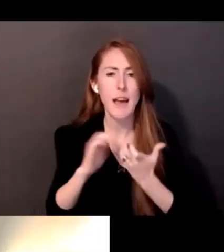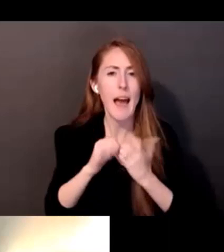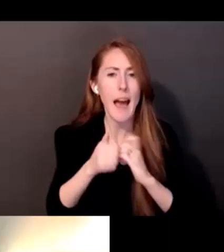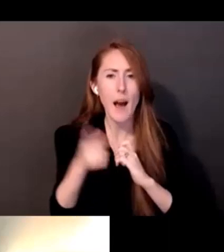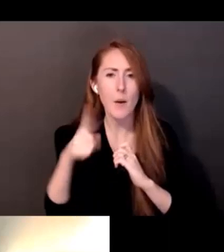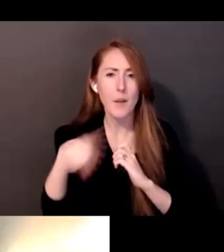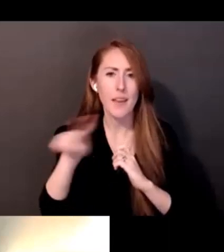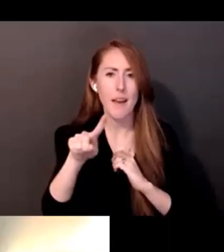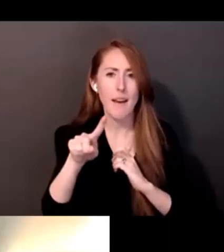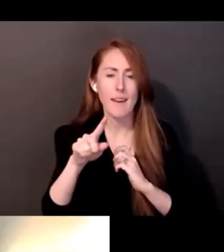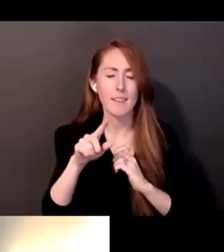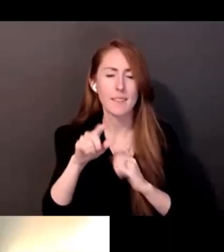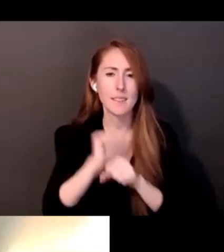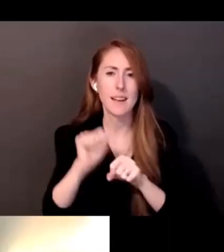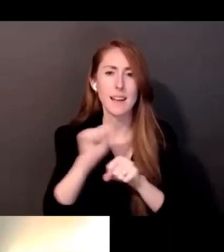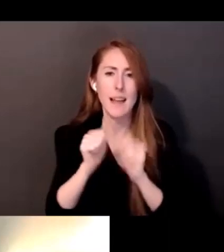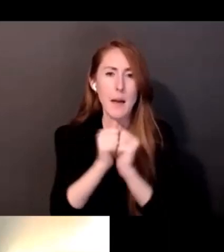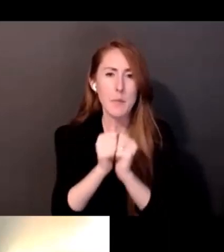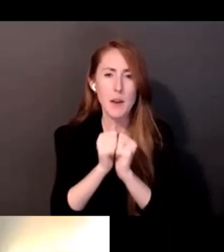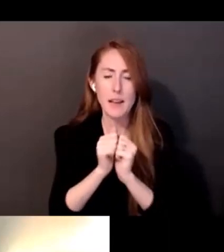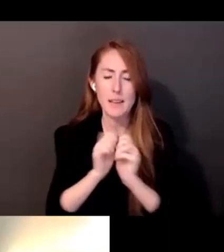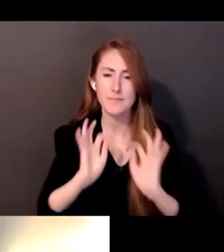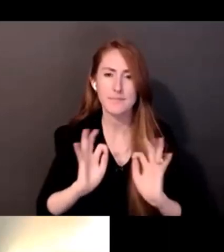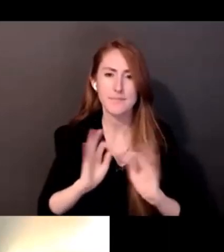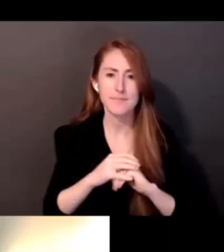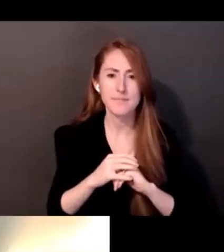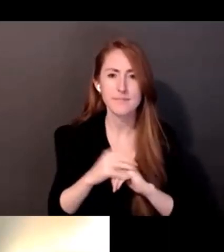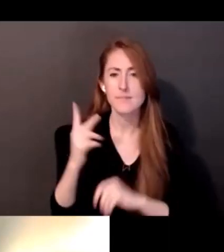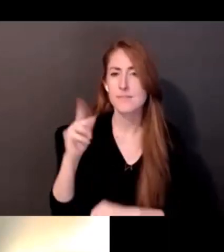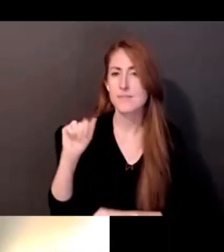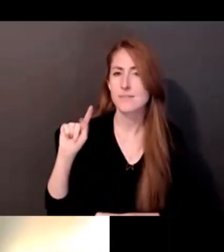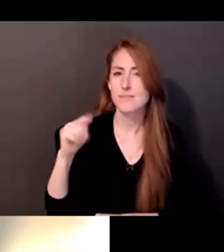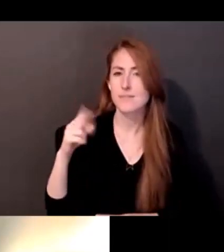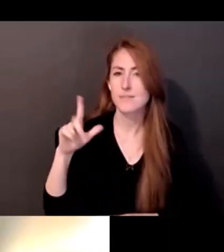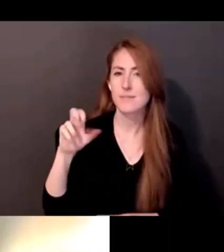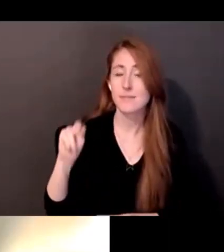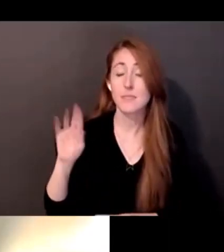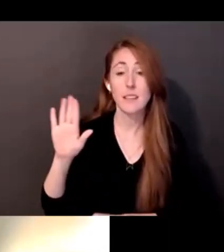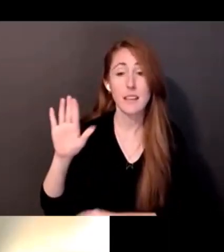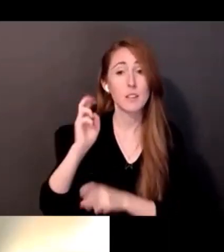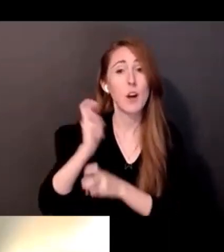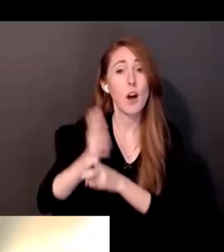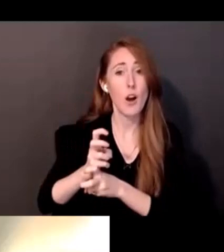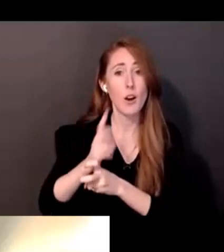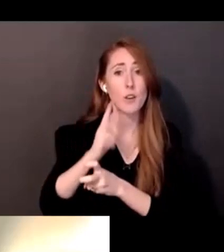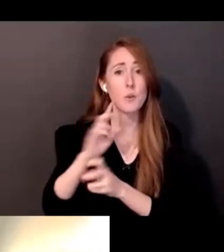Because it's hard enough just to measure, are your partners engaged, but then there's also sometimes